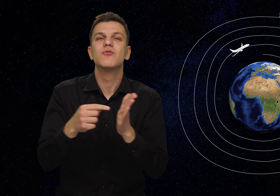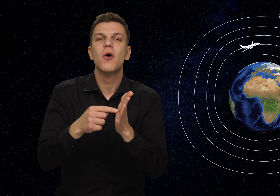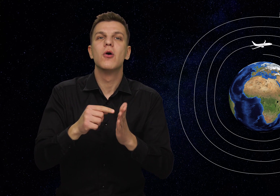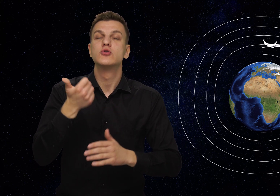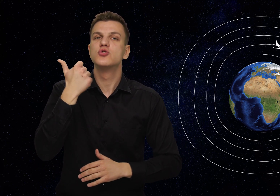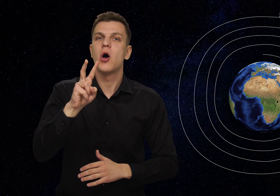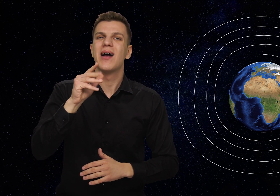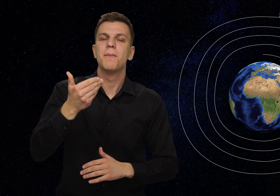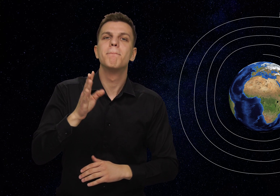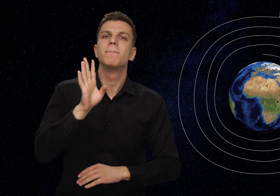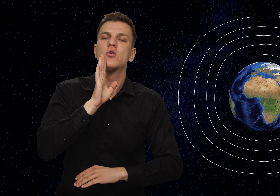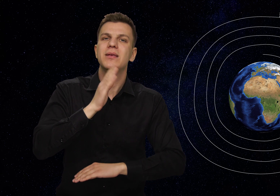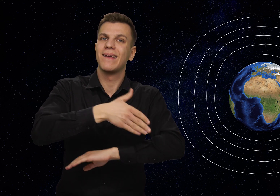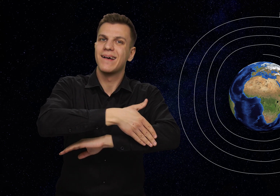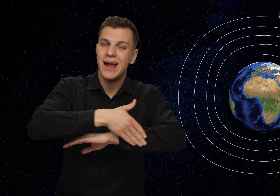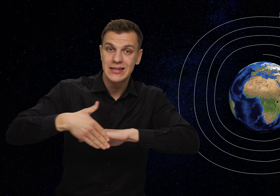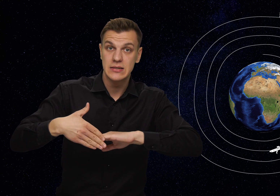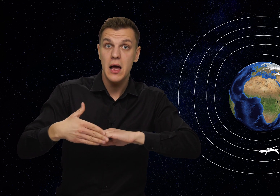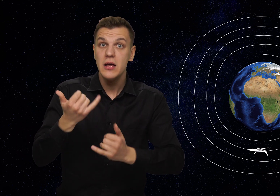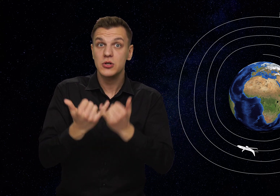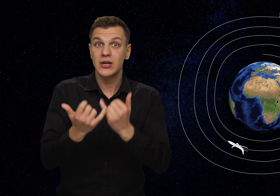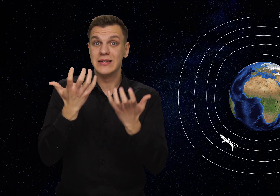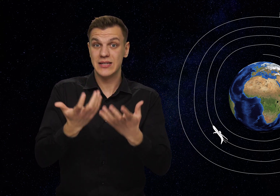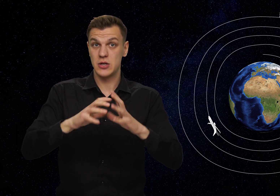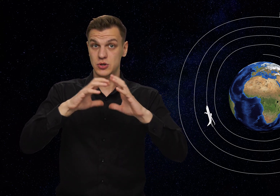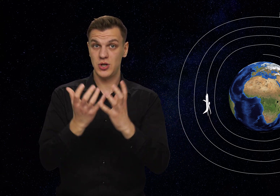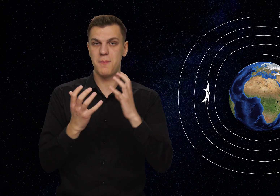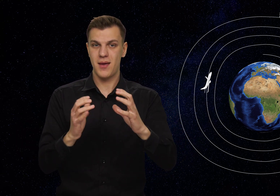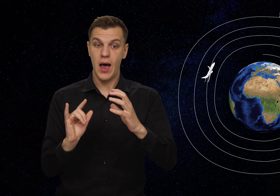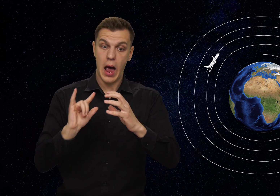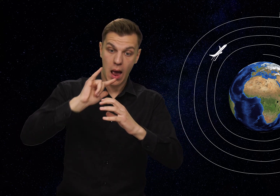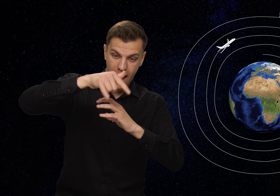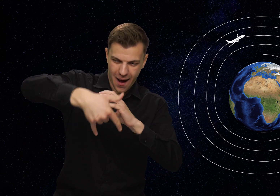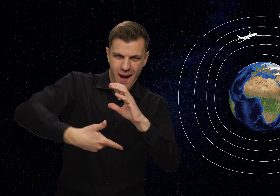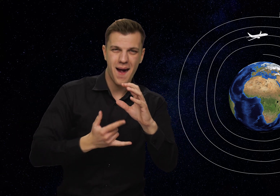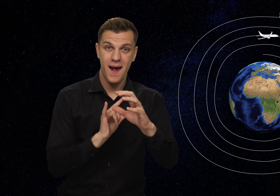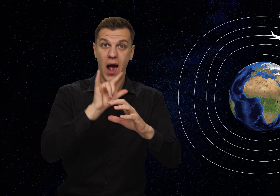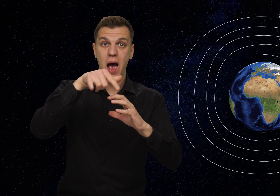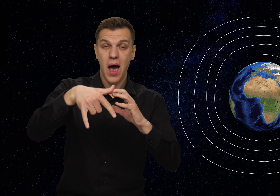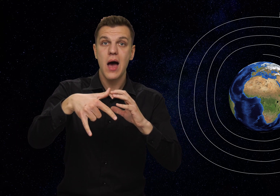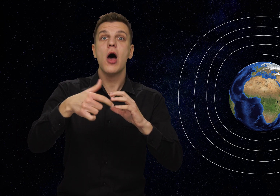If the aircraft exceeds altitude of about 100 km above sea level,